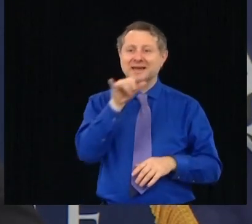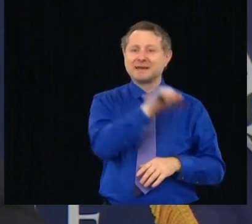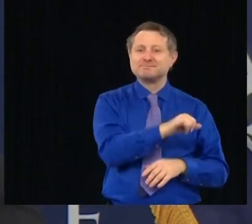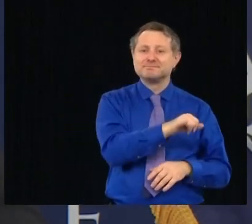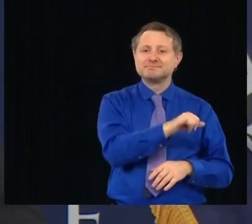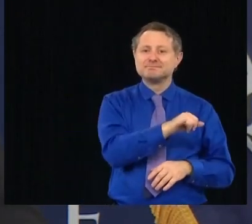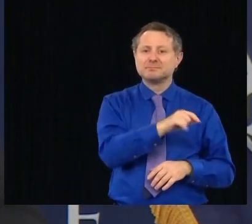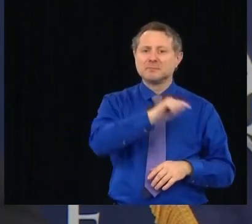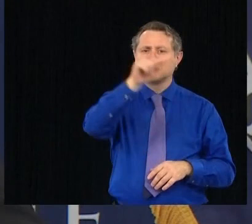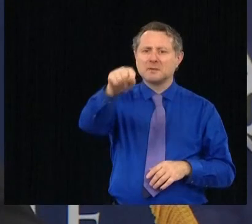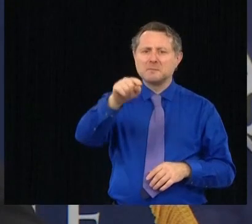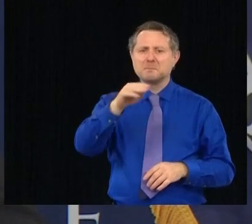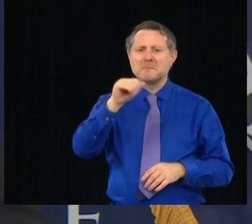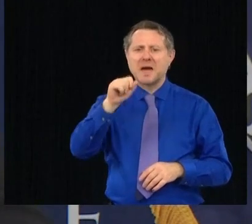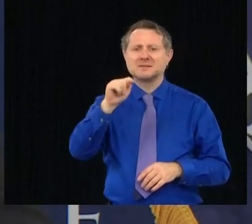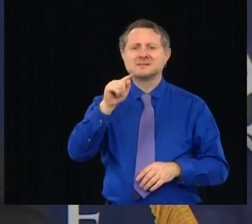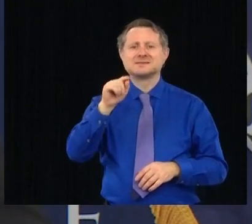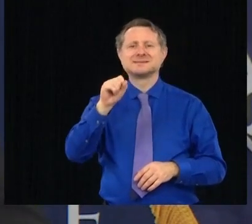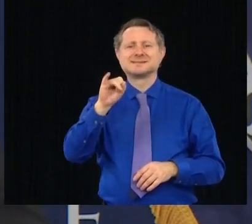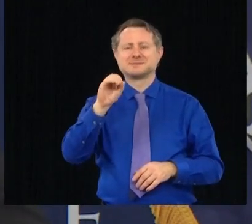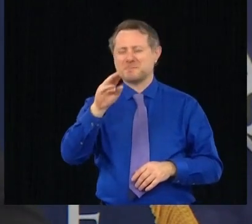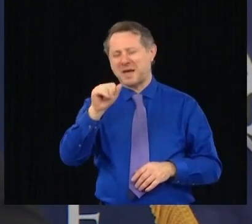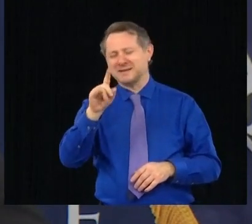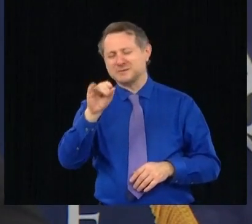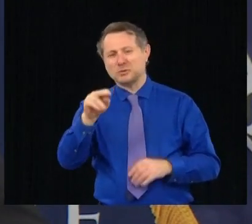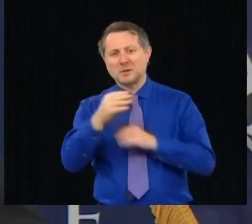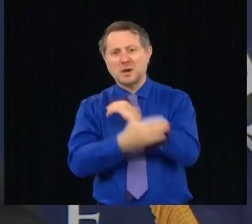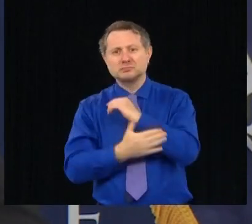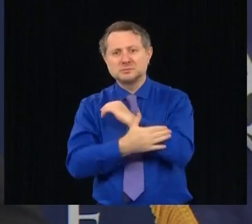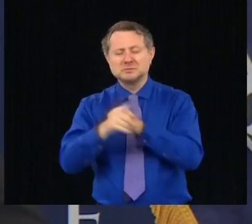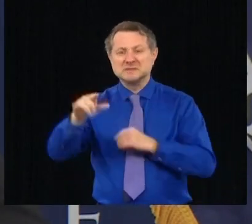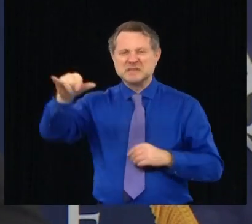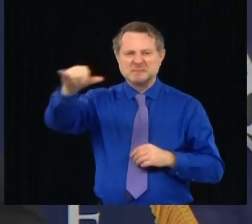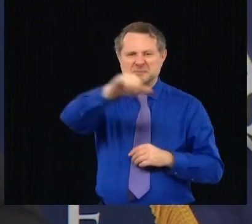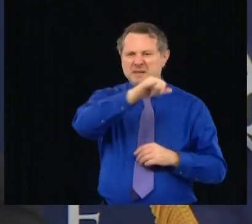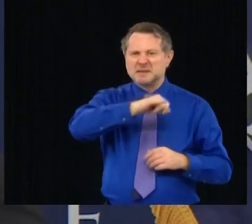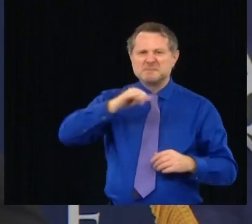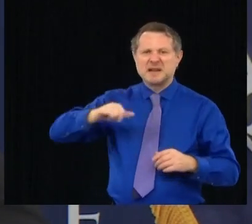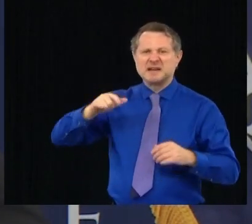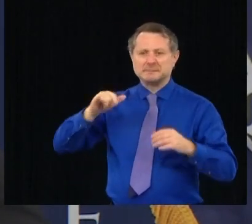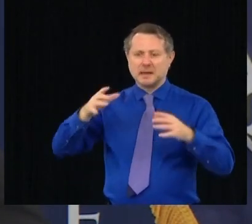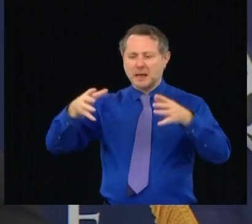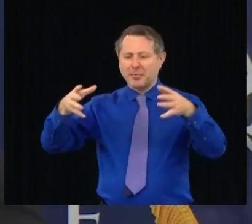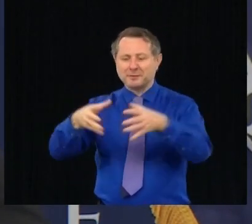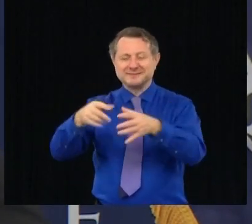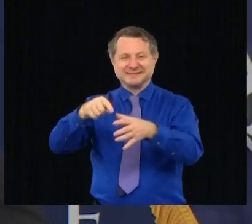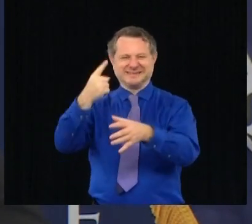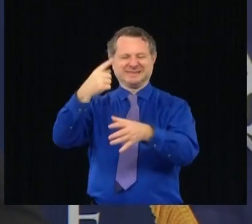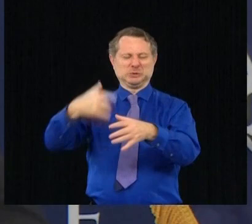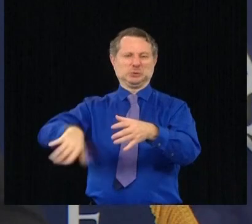THAT'S WHAT THEY LEARNED AGAIN IN THE MEAT PROCESSING PLANTS, THAT'S WHAT WE JUST LEARNED